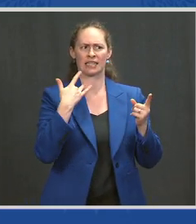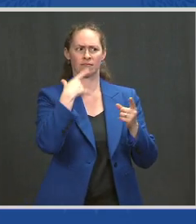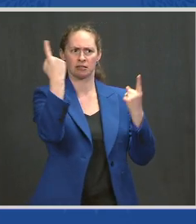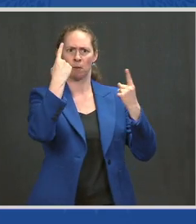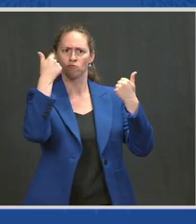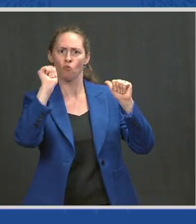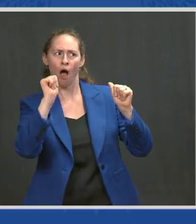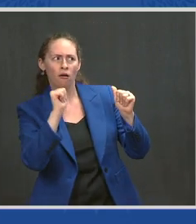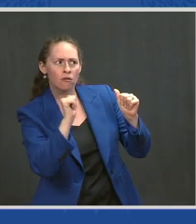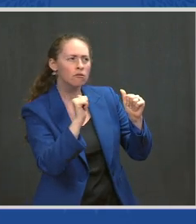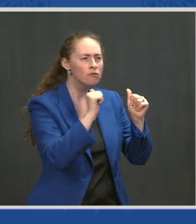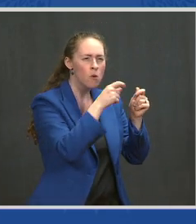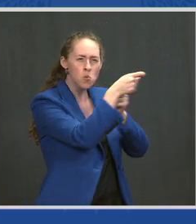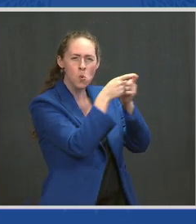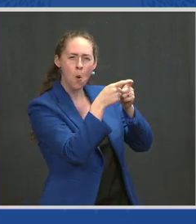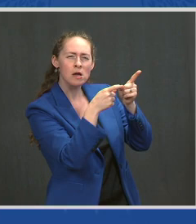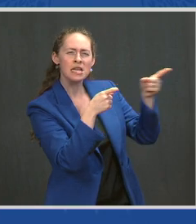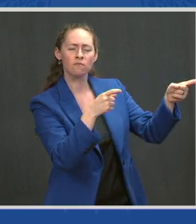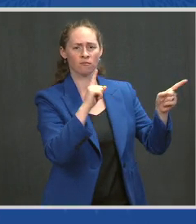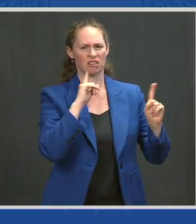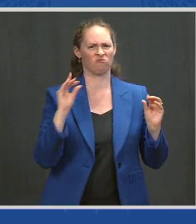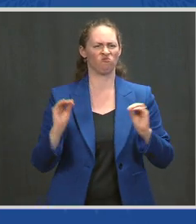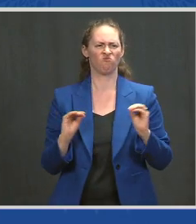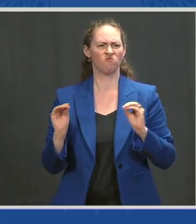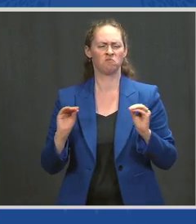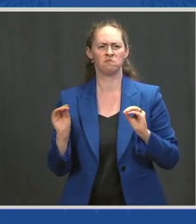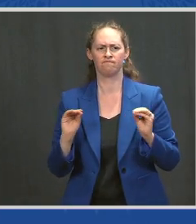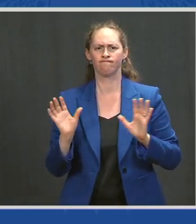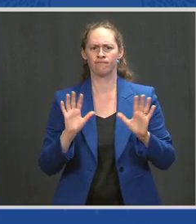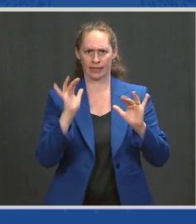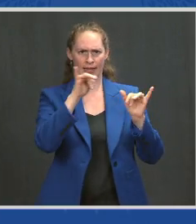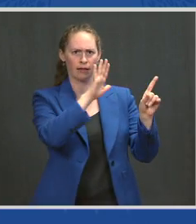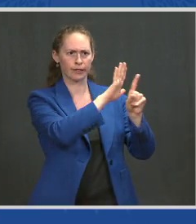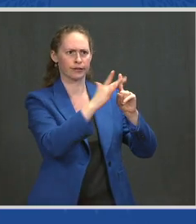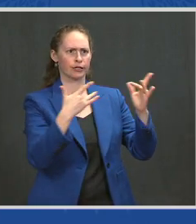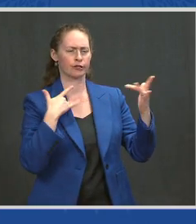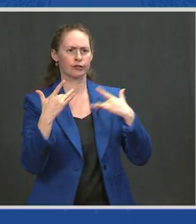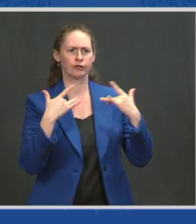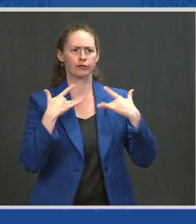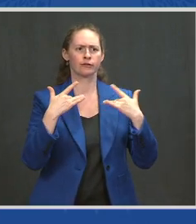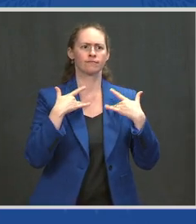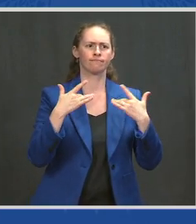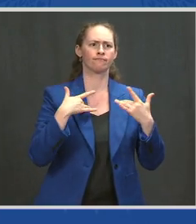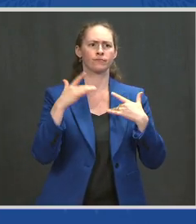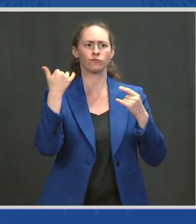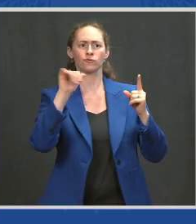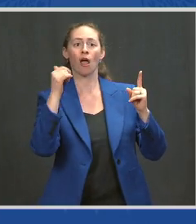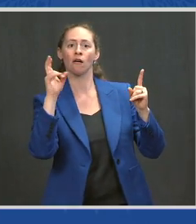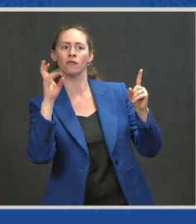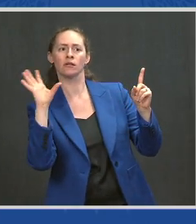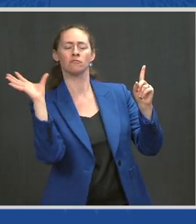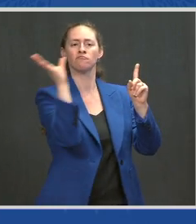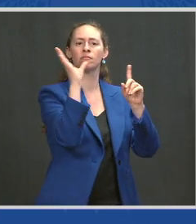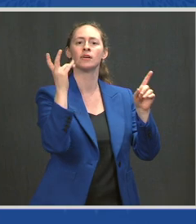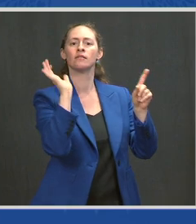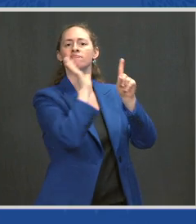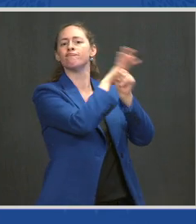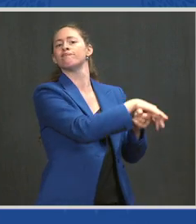are looking to take him down, et cetera. He still has those concerns, but I don't think they are the driving force